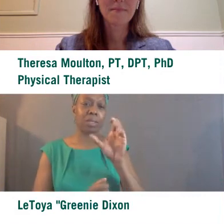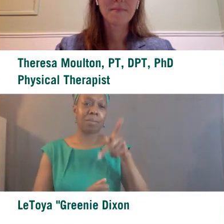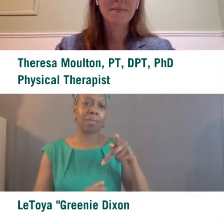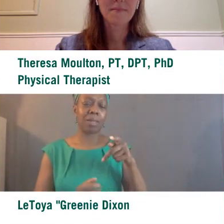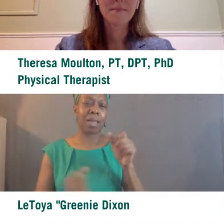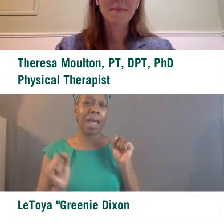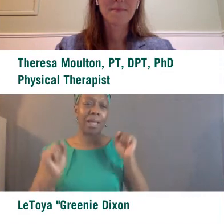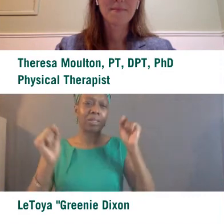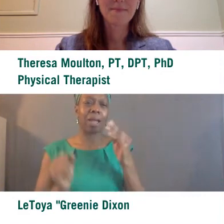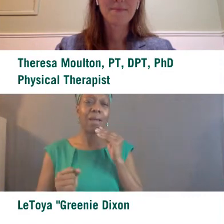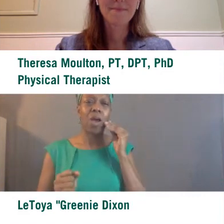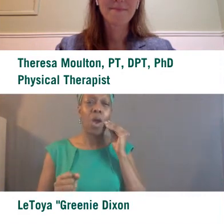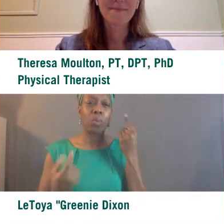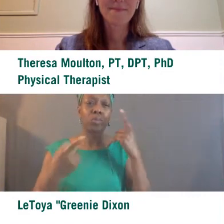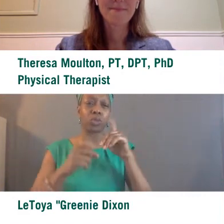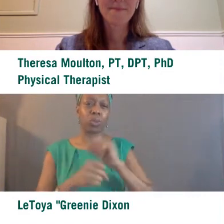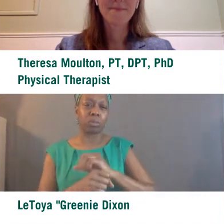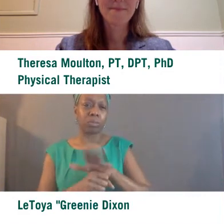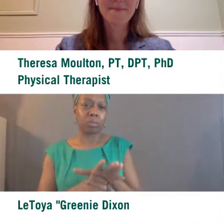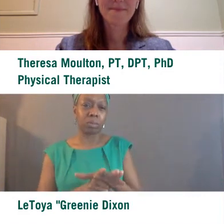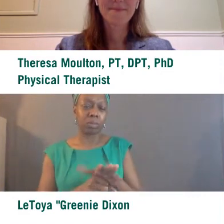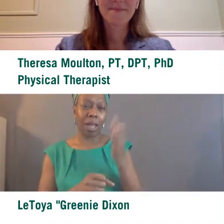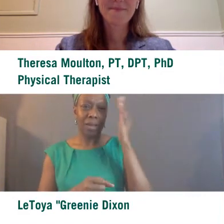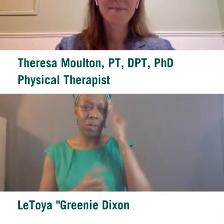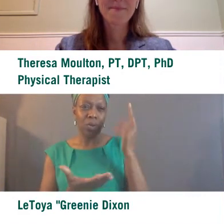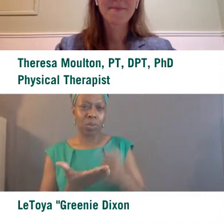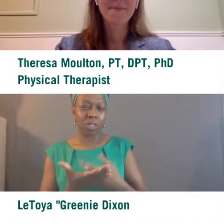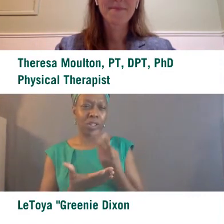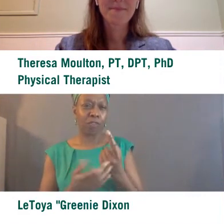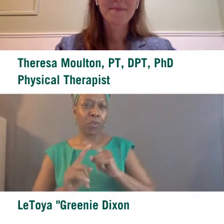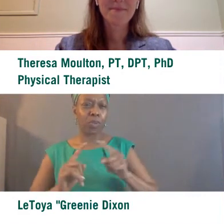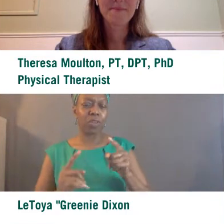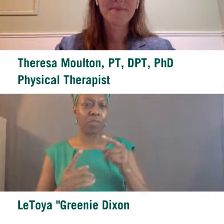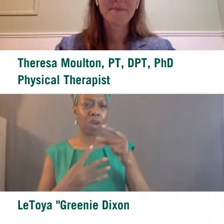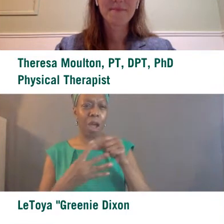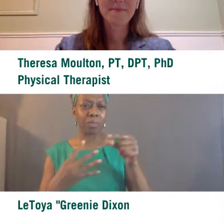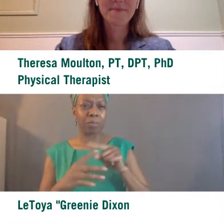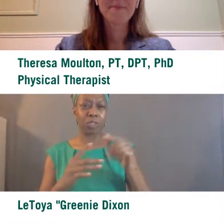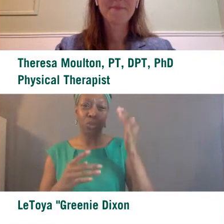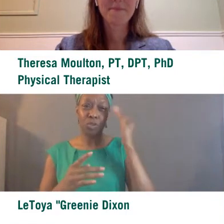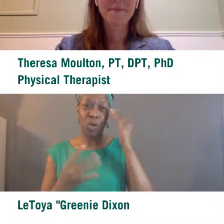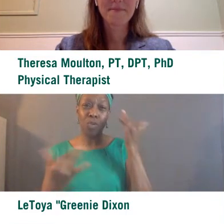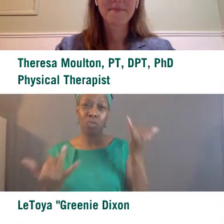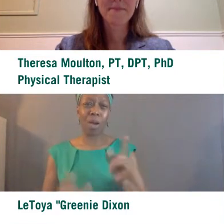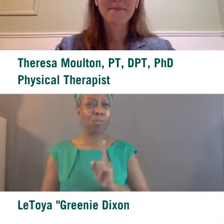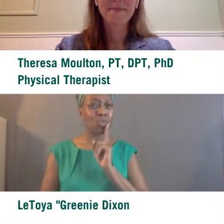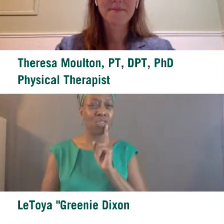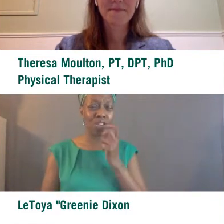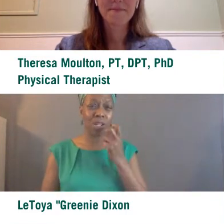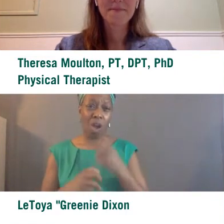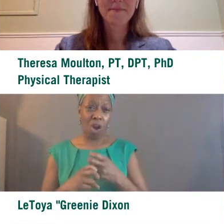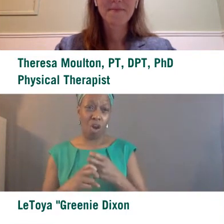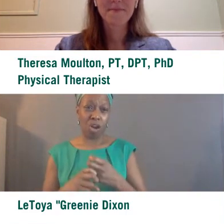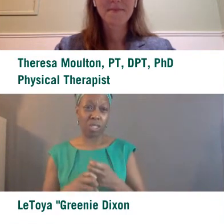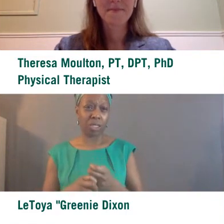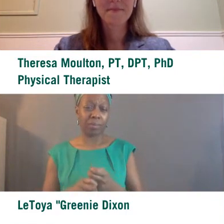I know you spoke about some potential different options. But you know, it is really hard right now. And, you know, as Dr. Gaebler just said,